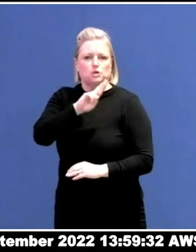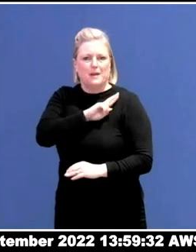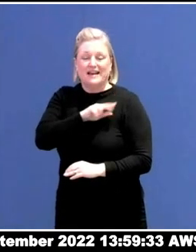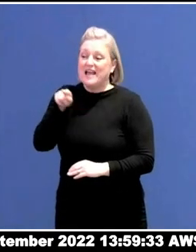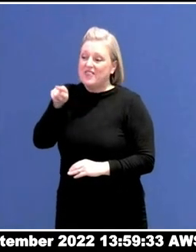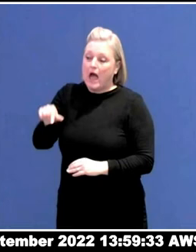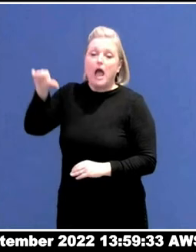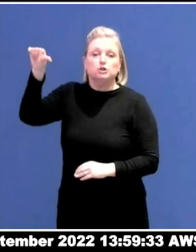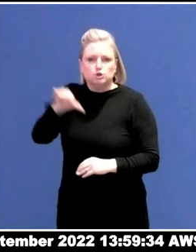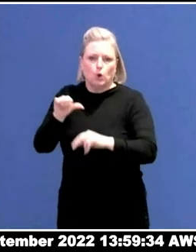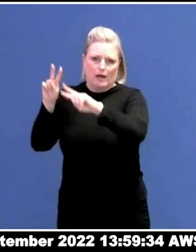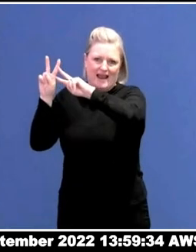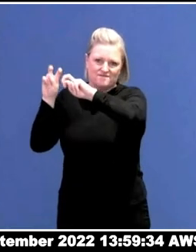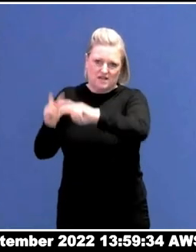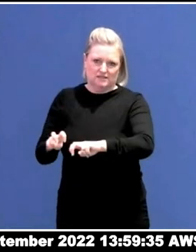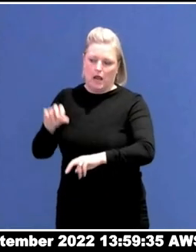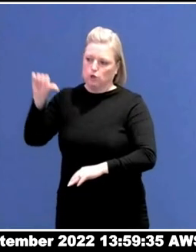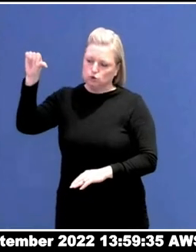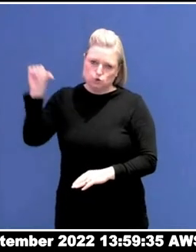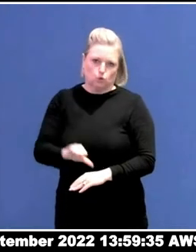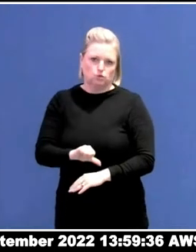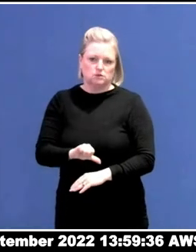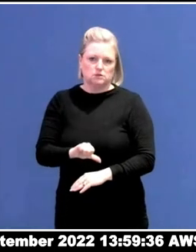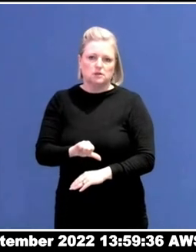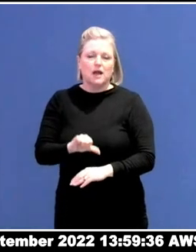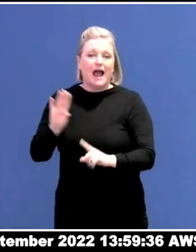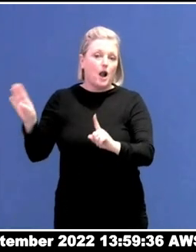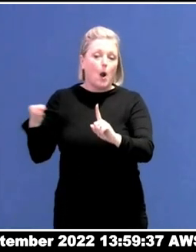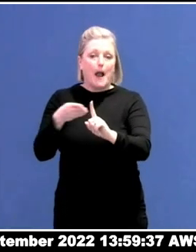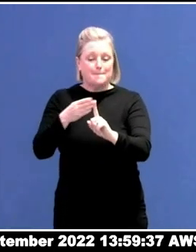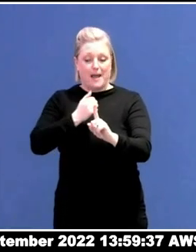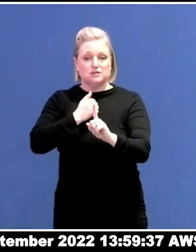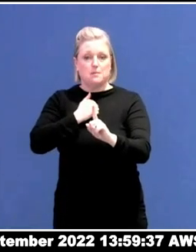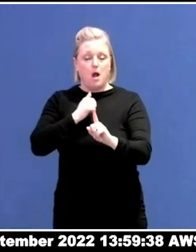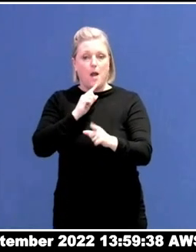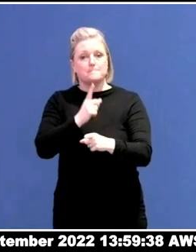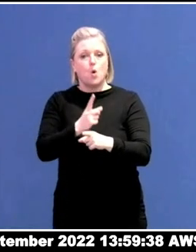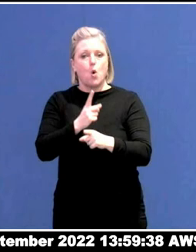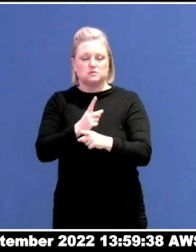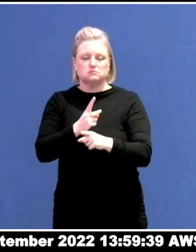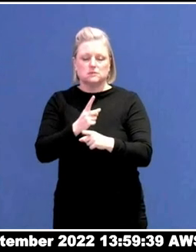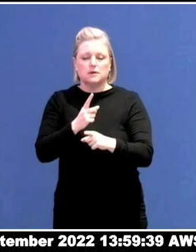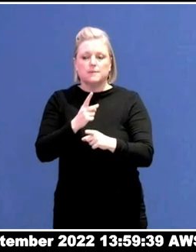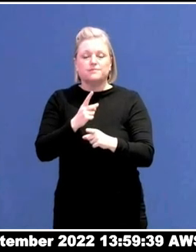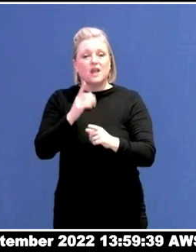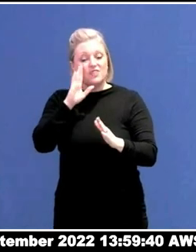in custody. And I come back to my point earlier, that the focus of prisons and youth